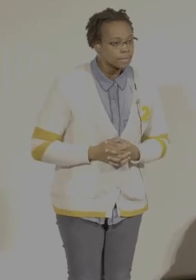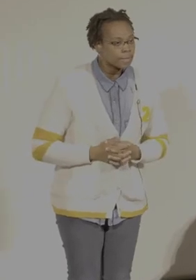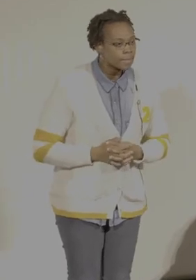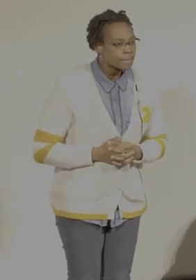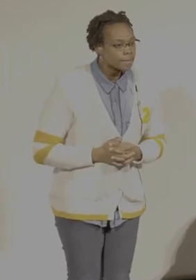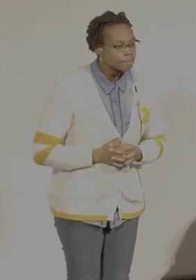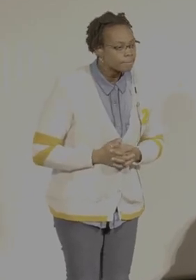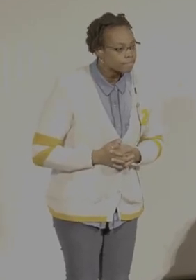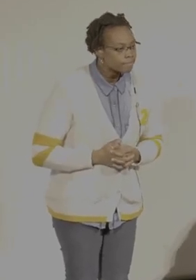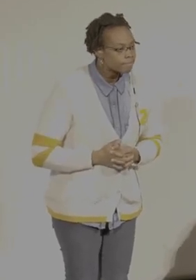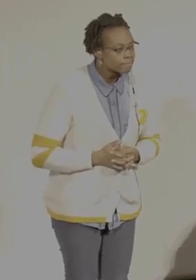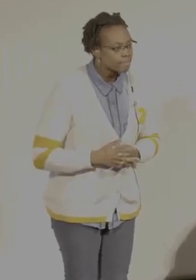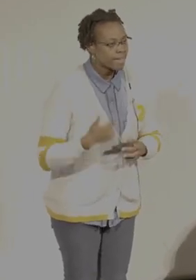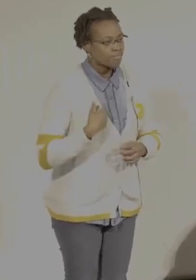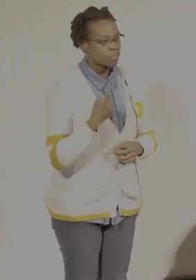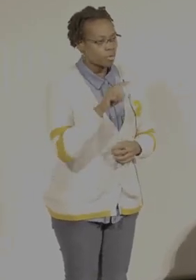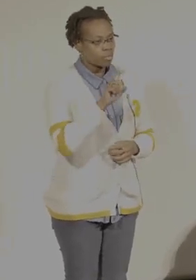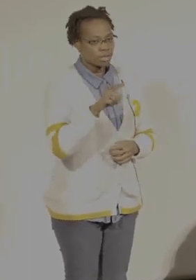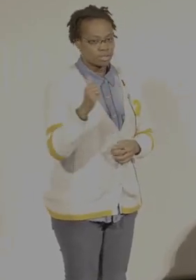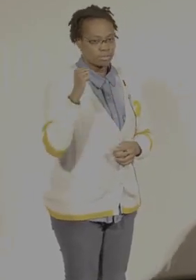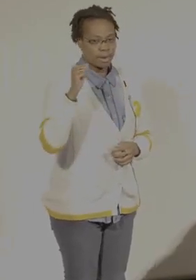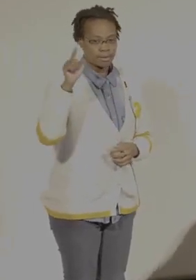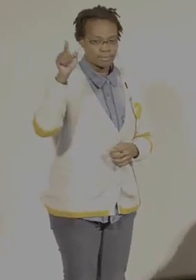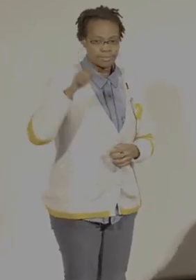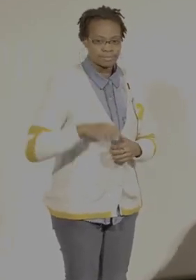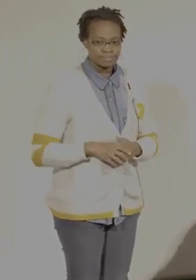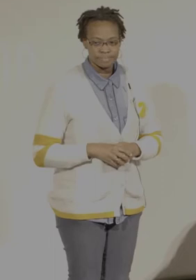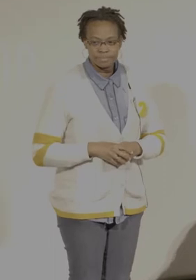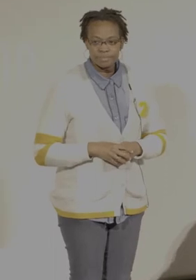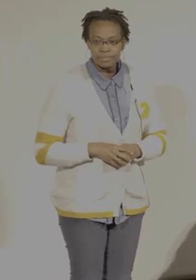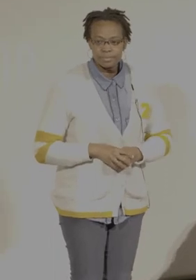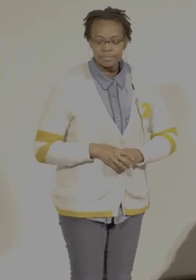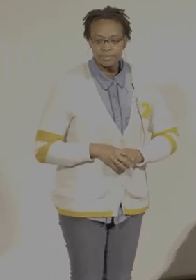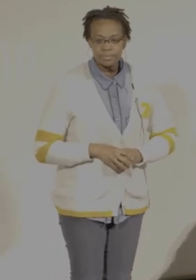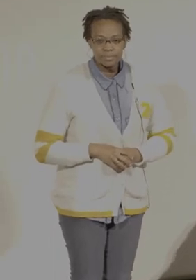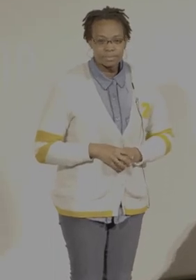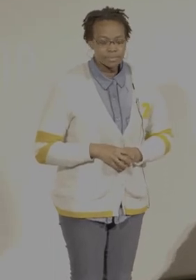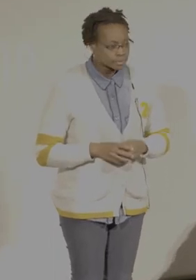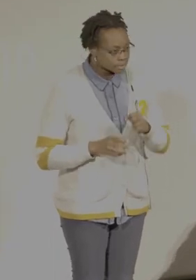[Audience Member] I have a question back here. I'm cur... Oops. Am I on?